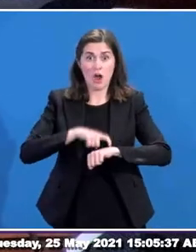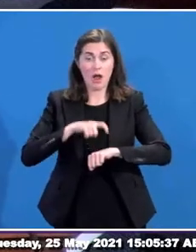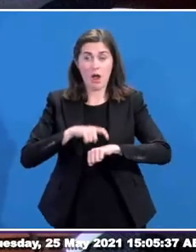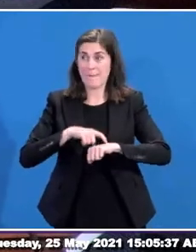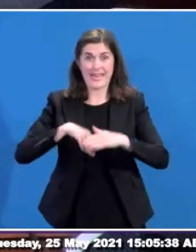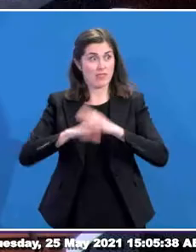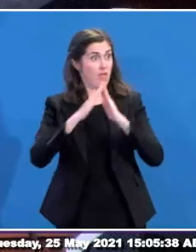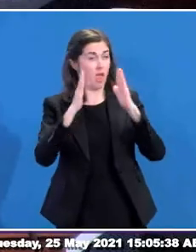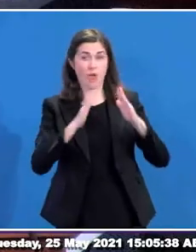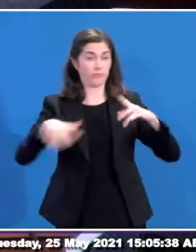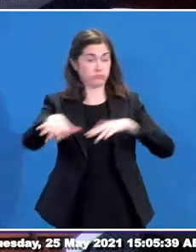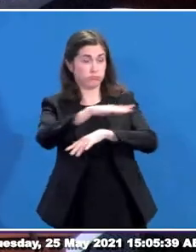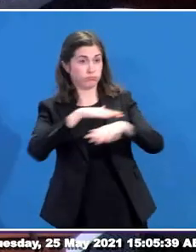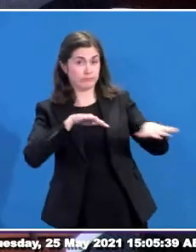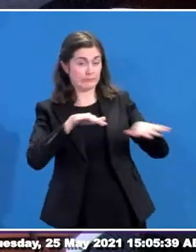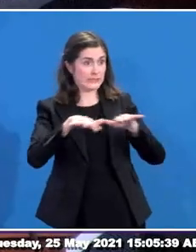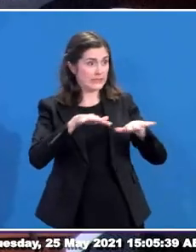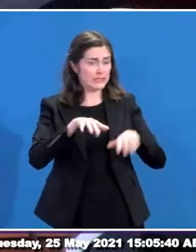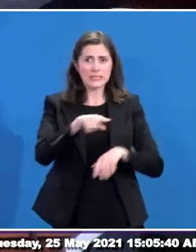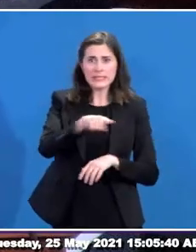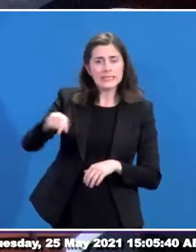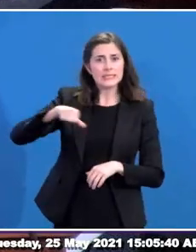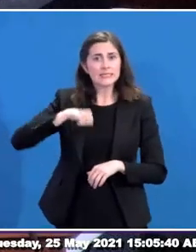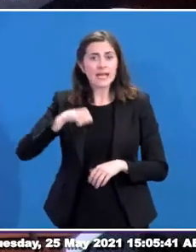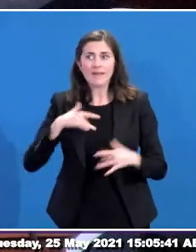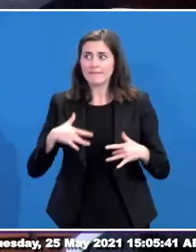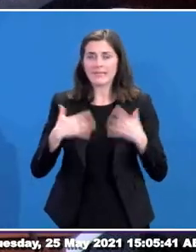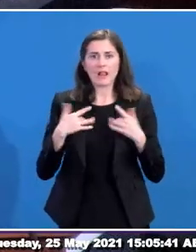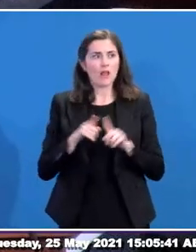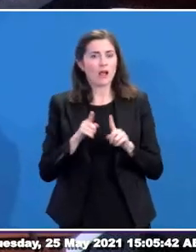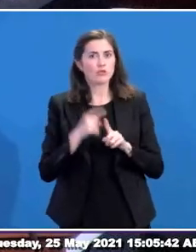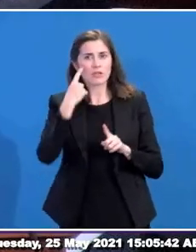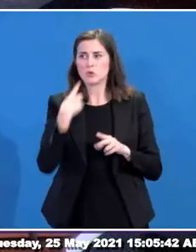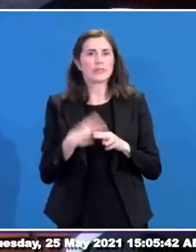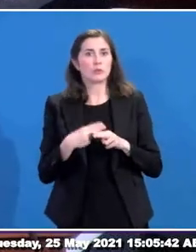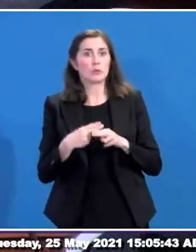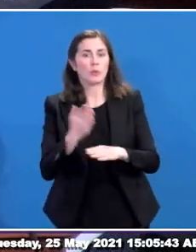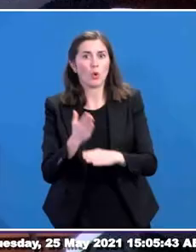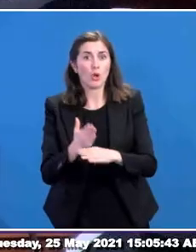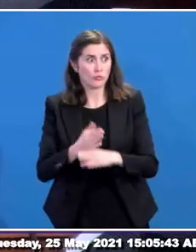lead to staff feeling that they were cutting corners, and you identified that as a risk for Sunnyfield?